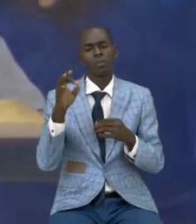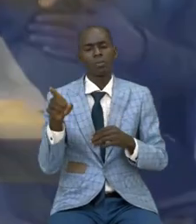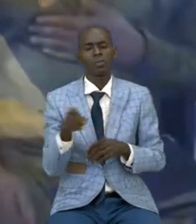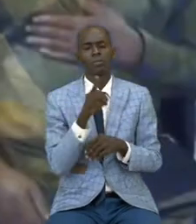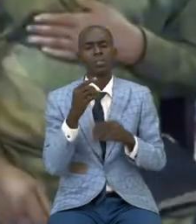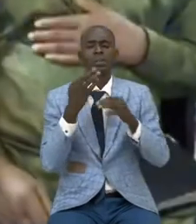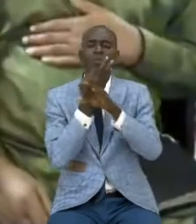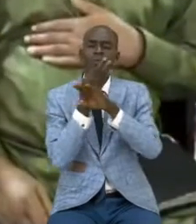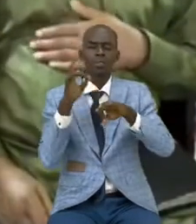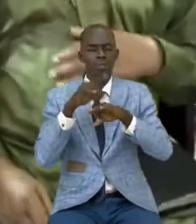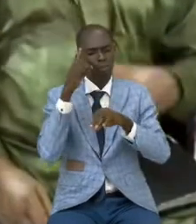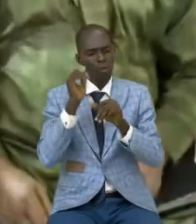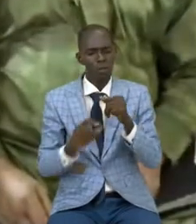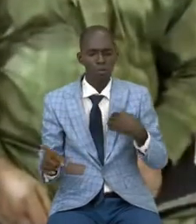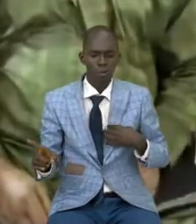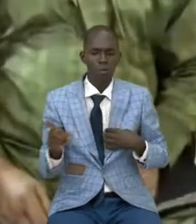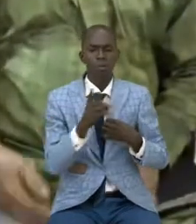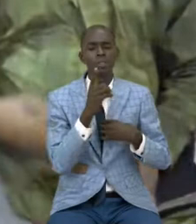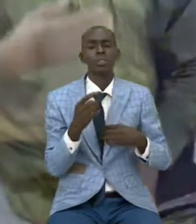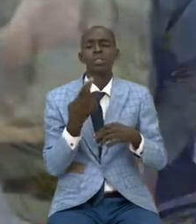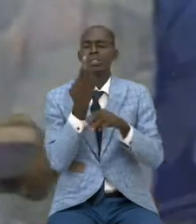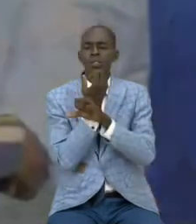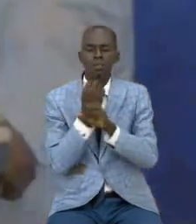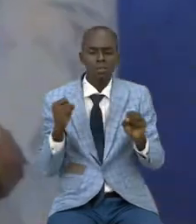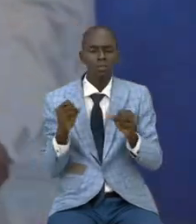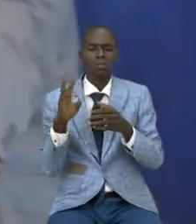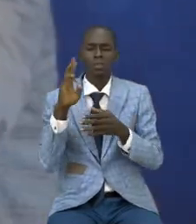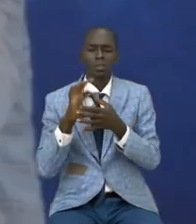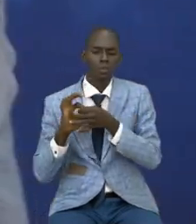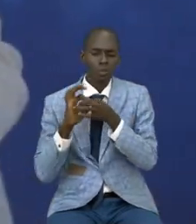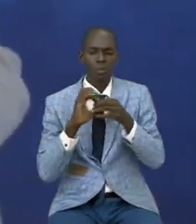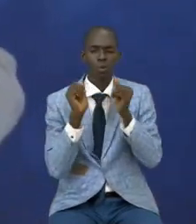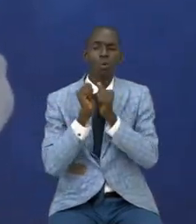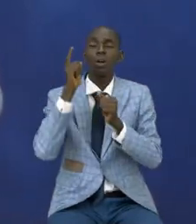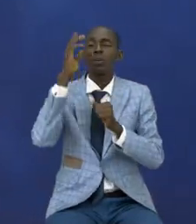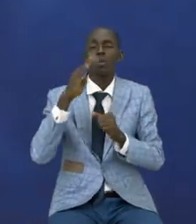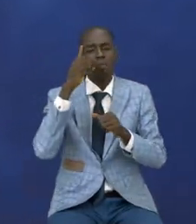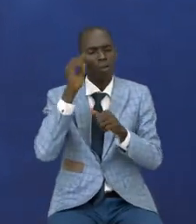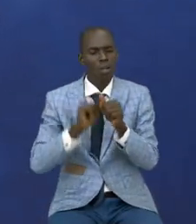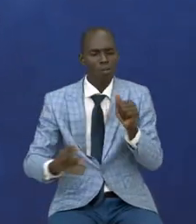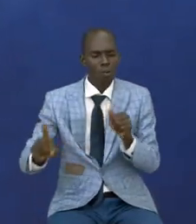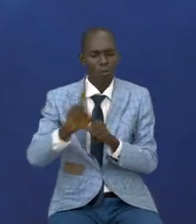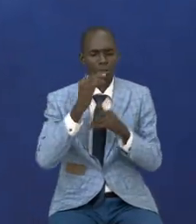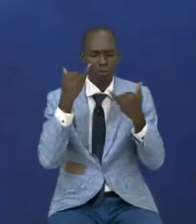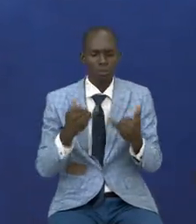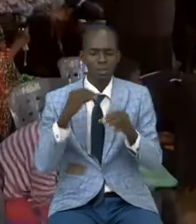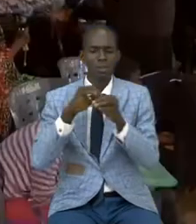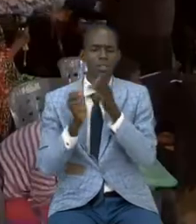for every one of them redemption reconciliation with god for every one of them in jesus name